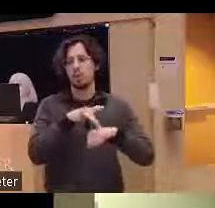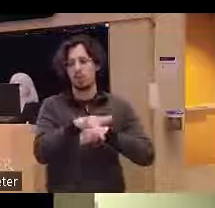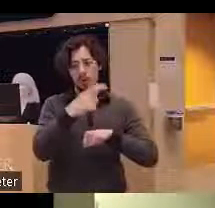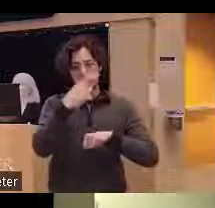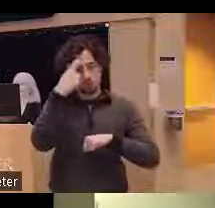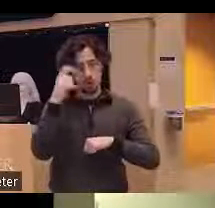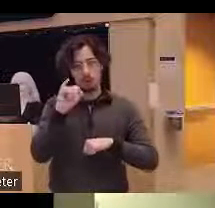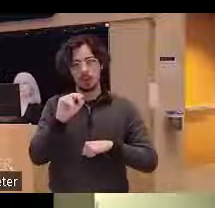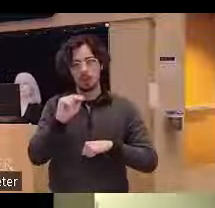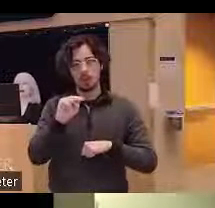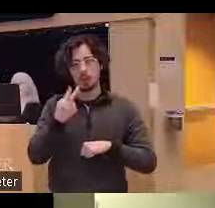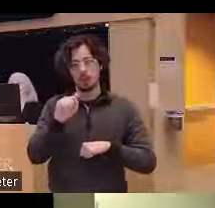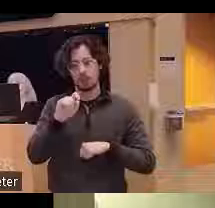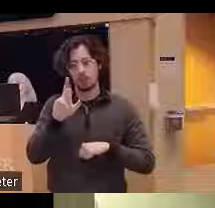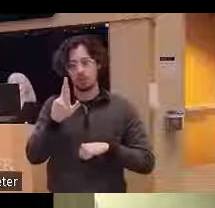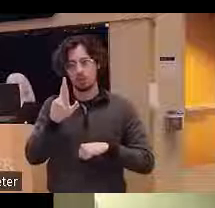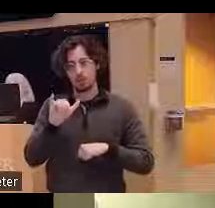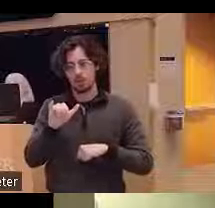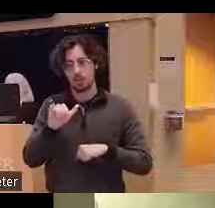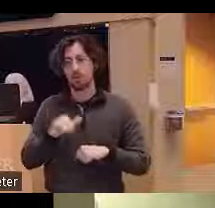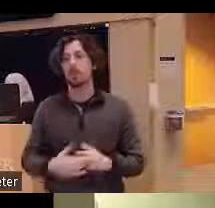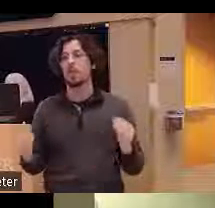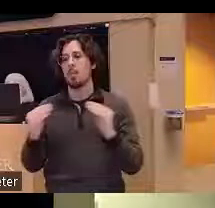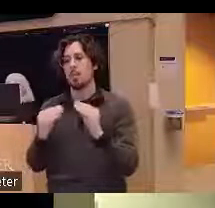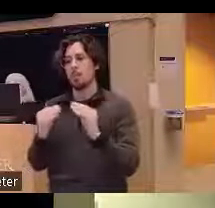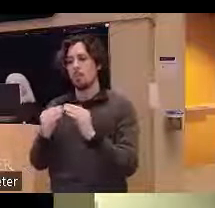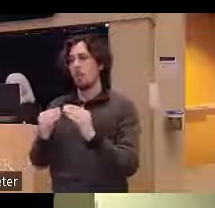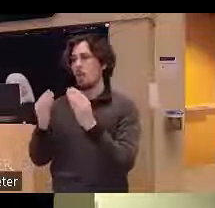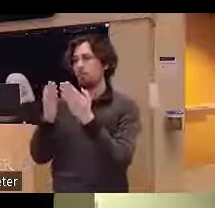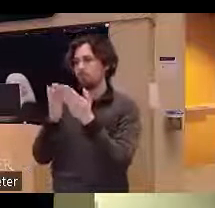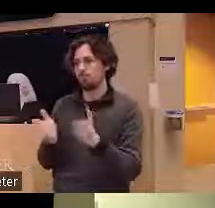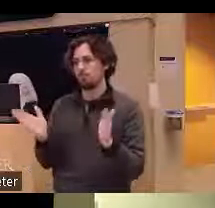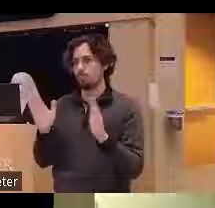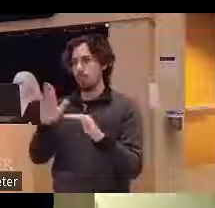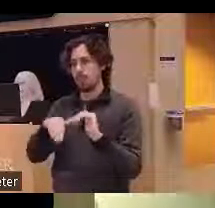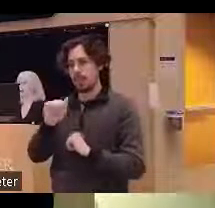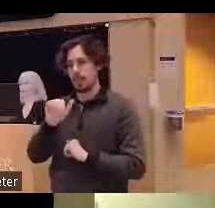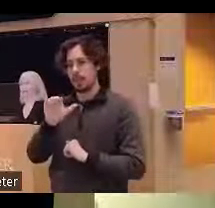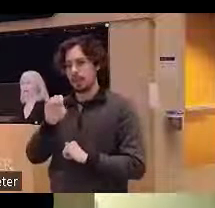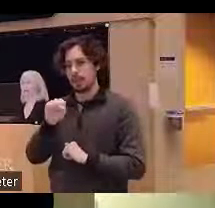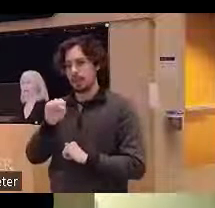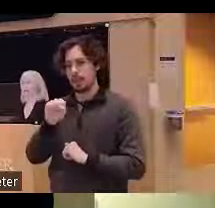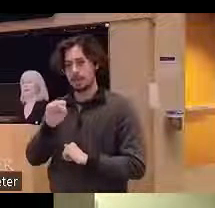has more depth and bread than the aces but our depression cases and our psychotic cases